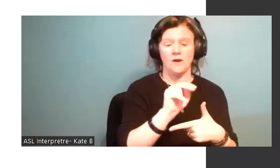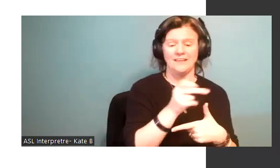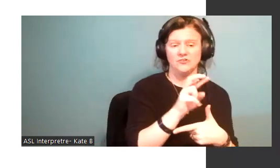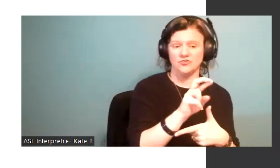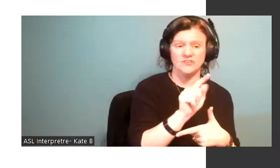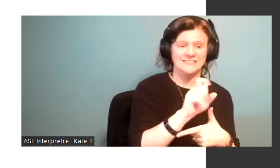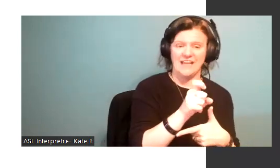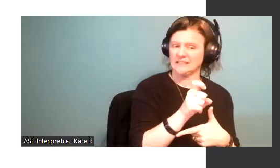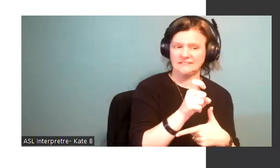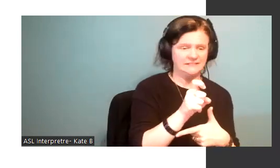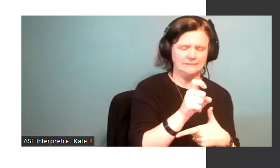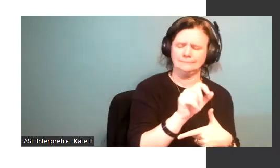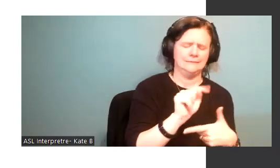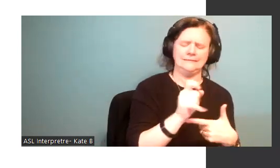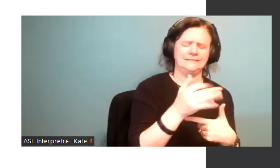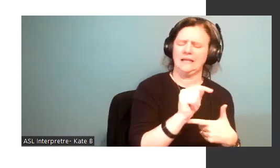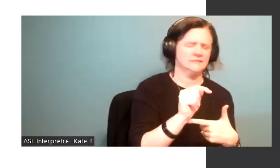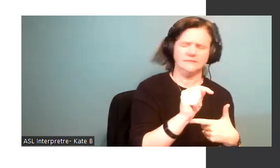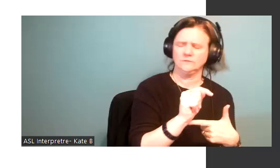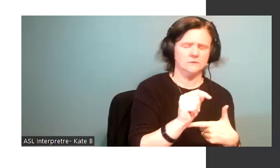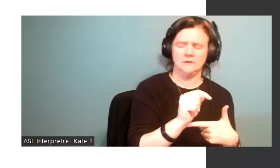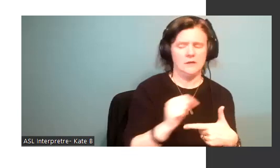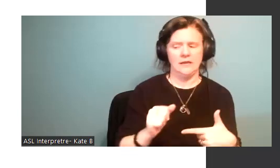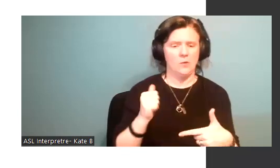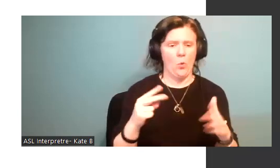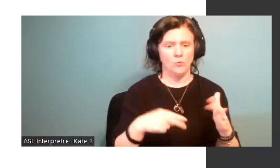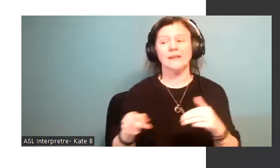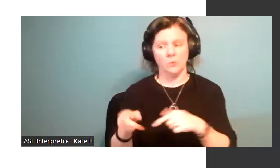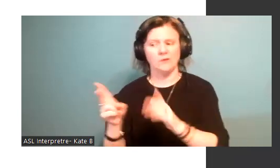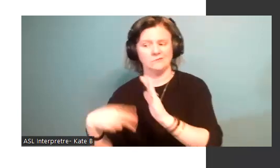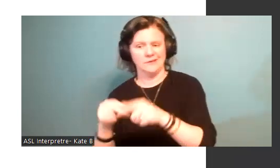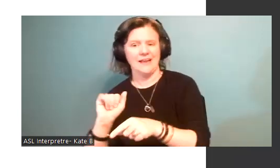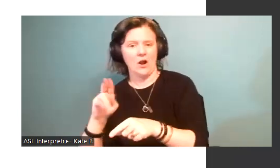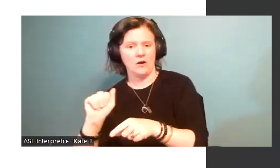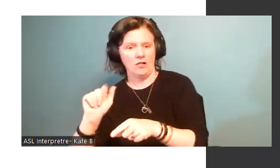everything else other than ARIA label by. So, if you